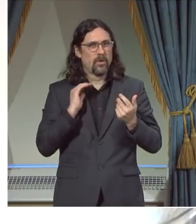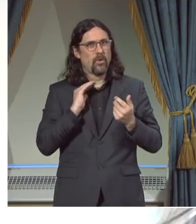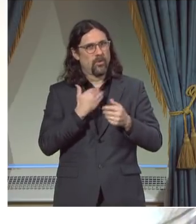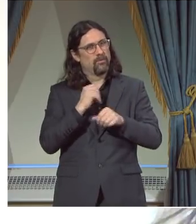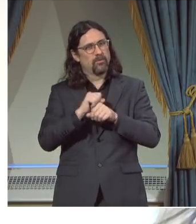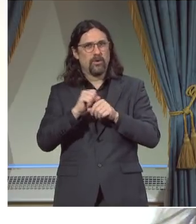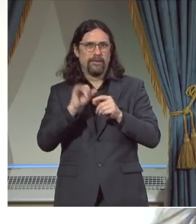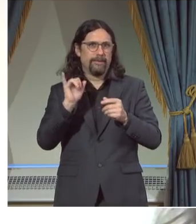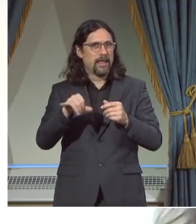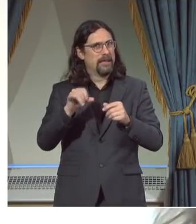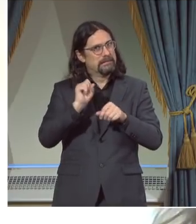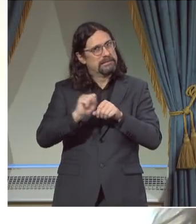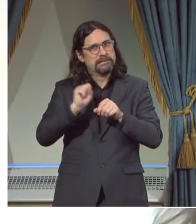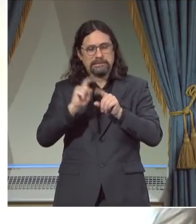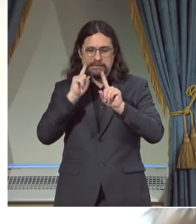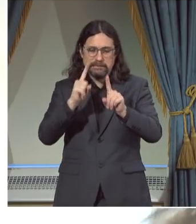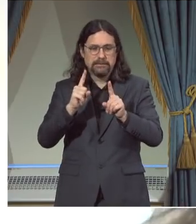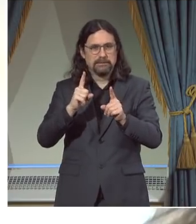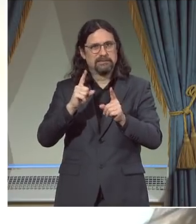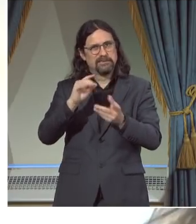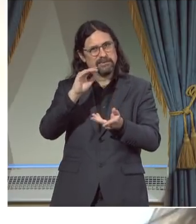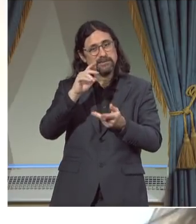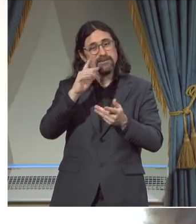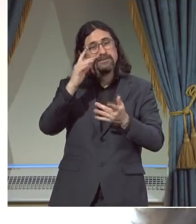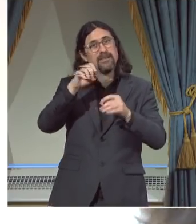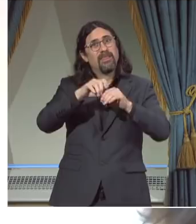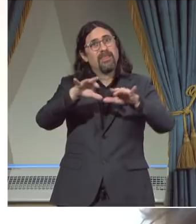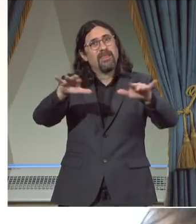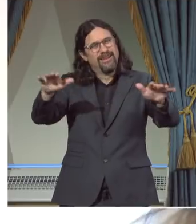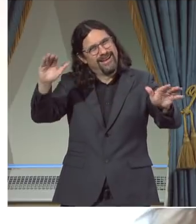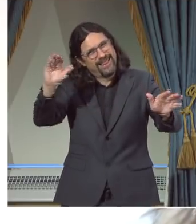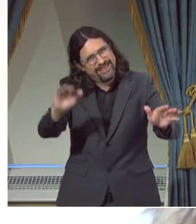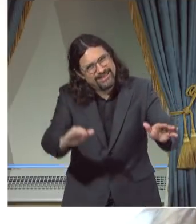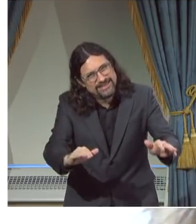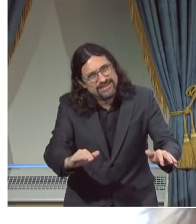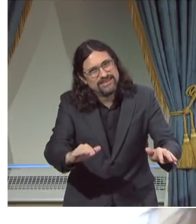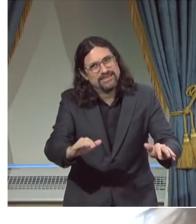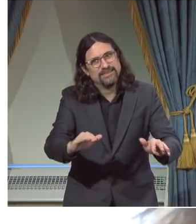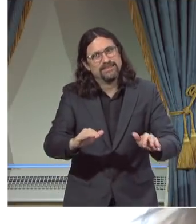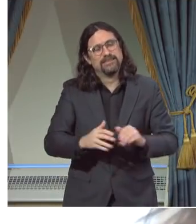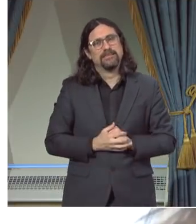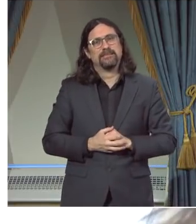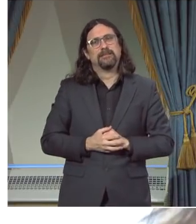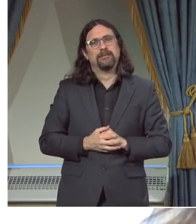REDUCING THE NUMBER OF INDIVIDUALS WHO CONTRACT THE